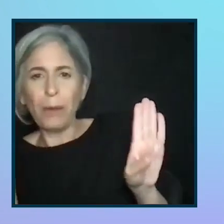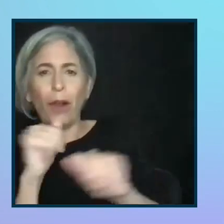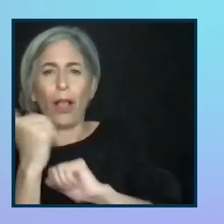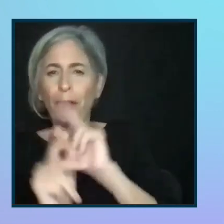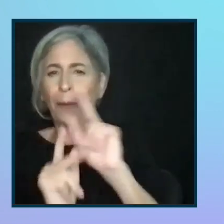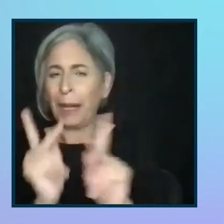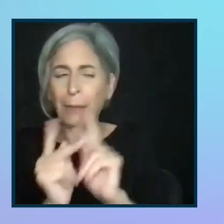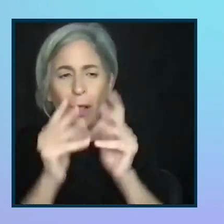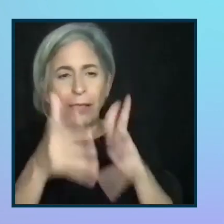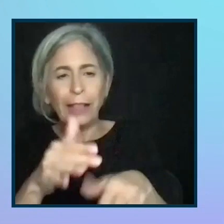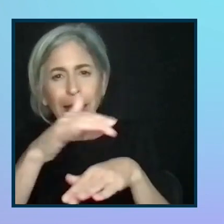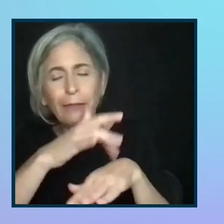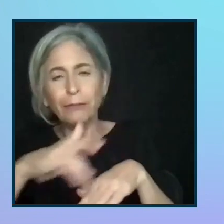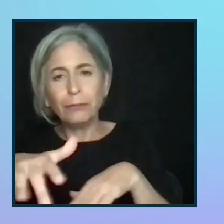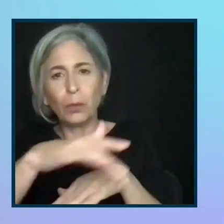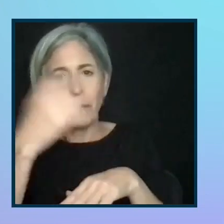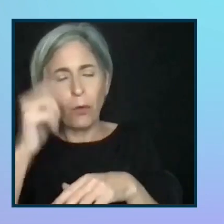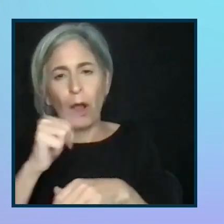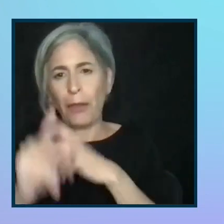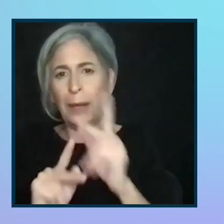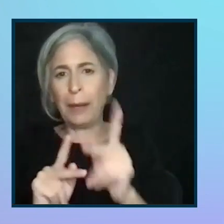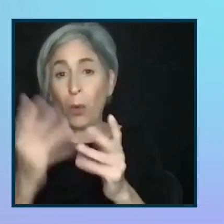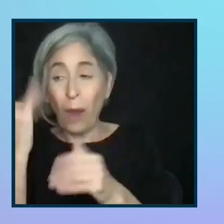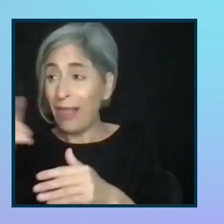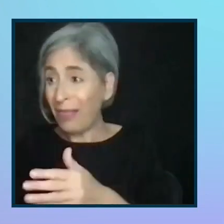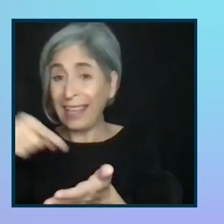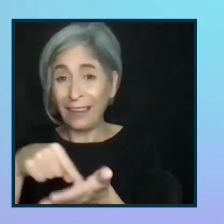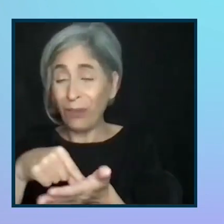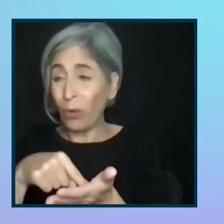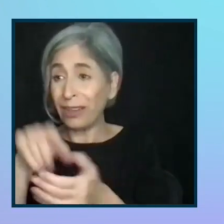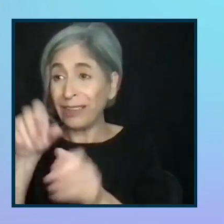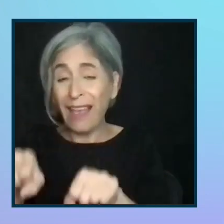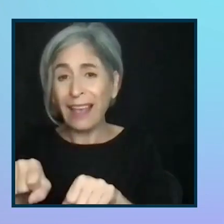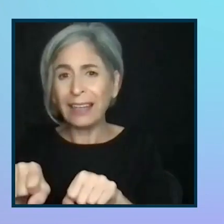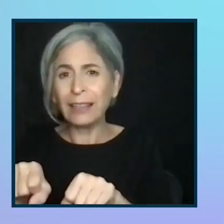because they can quote "afford to". And so your status goes up